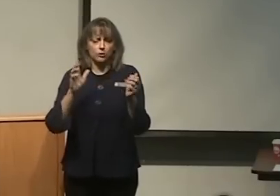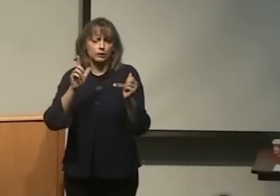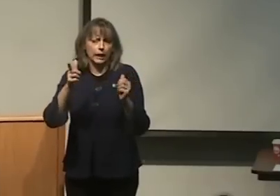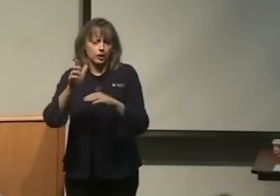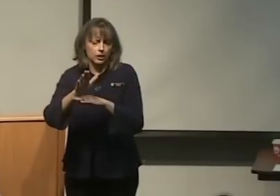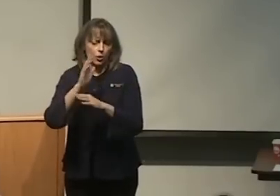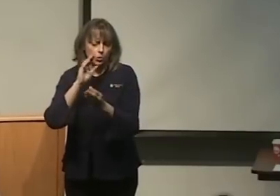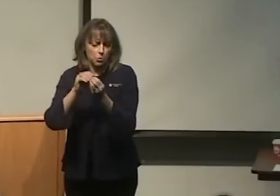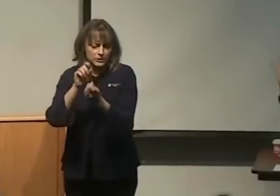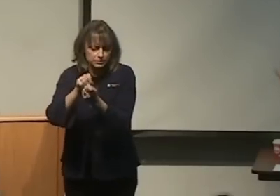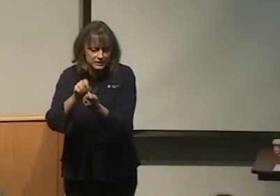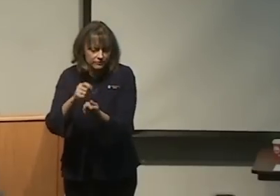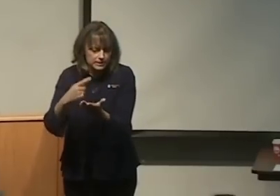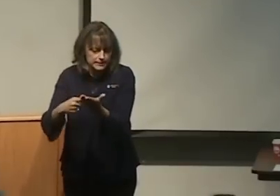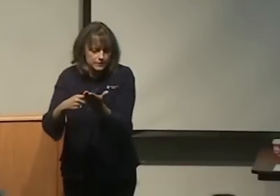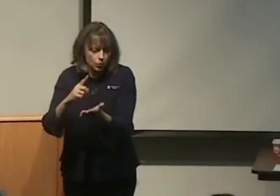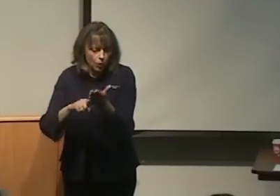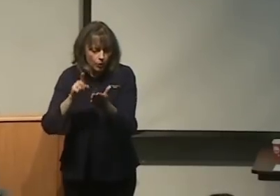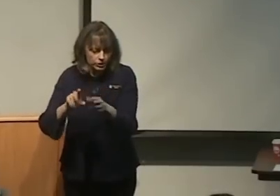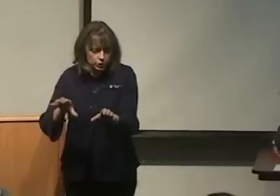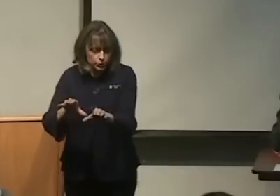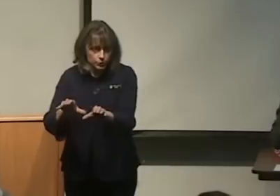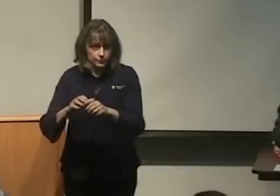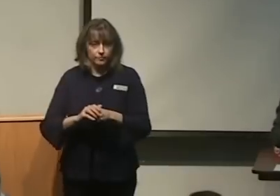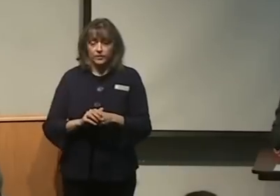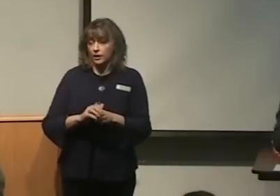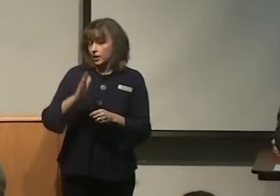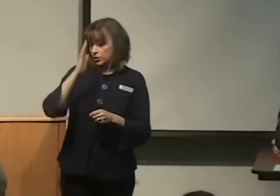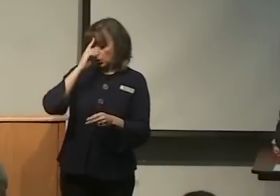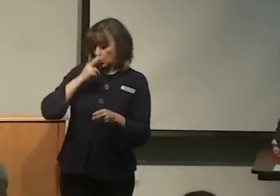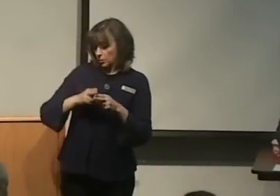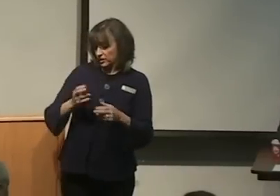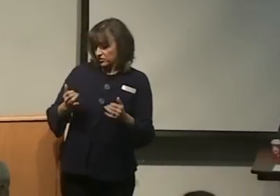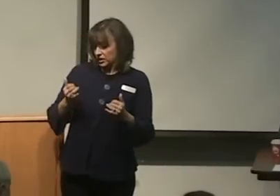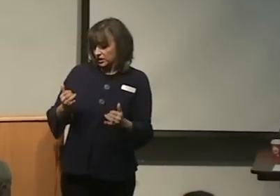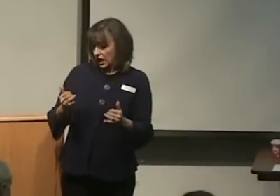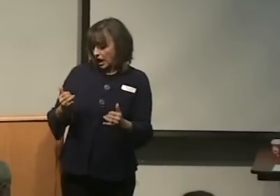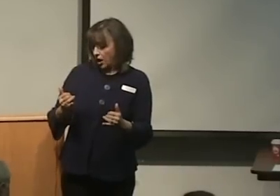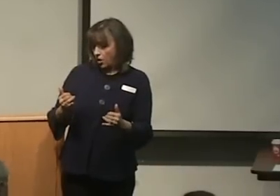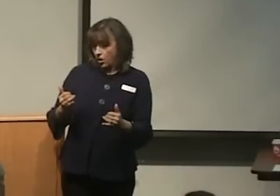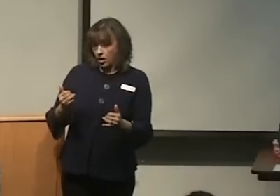Briefly, because I don't think we really are unaware of our challenges, anybody who's opened a newspaper knows it's